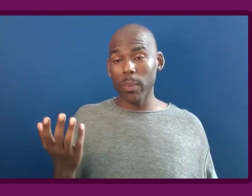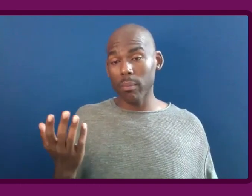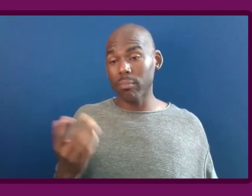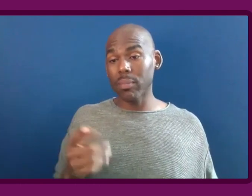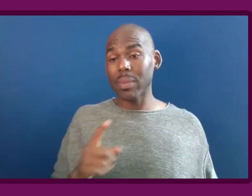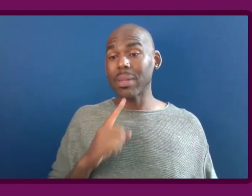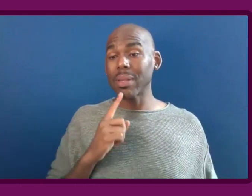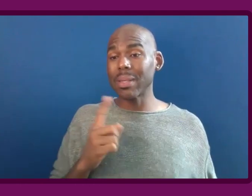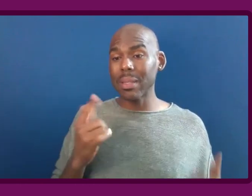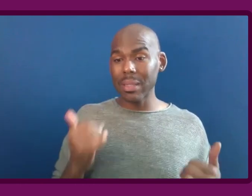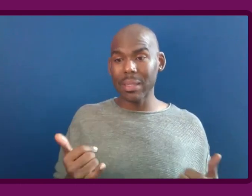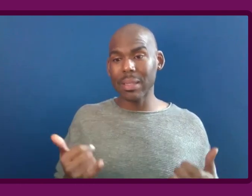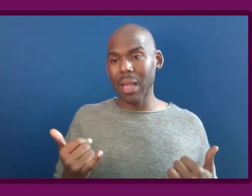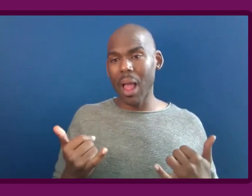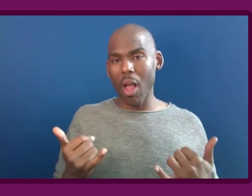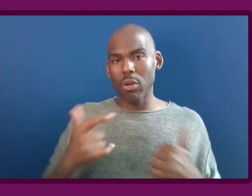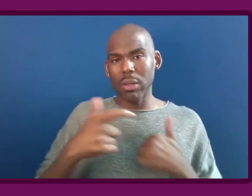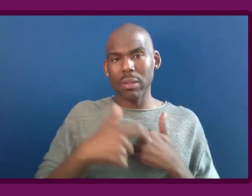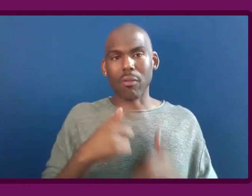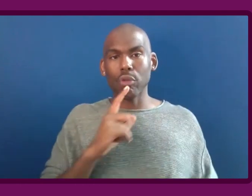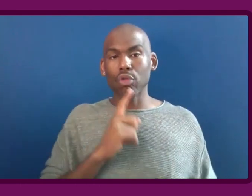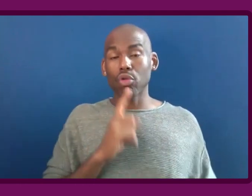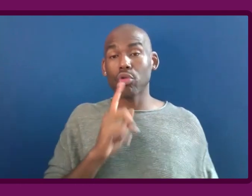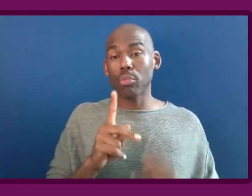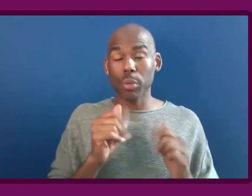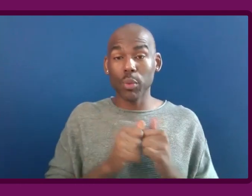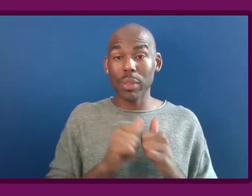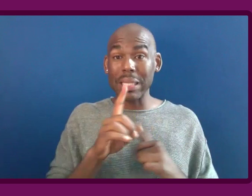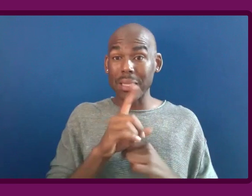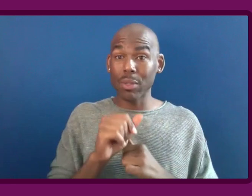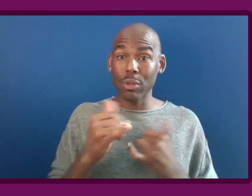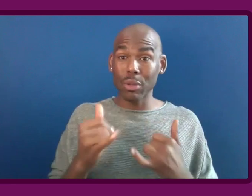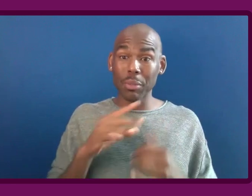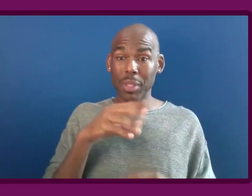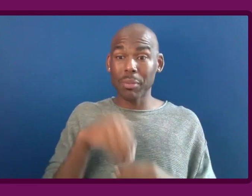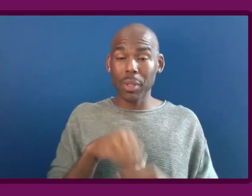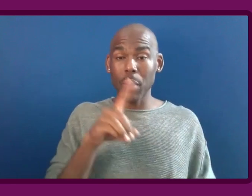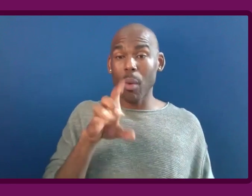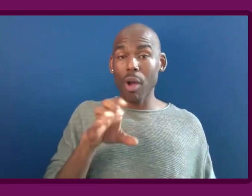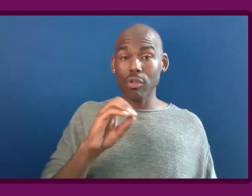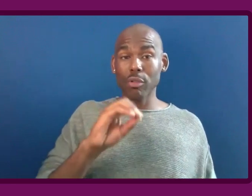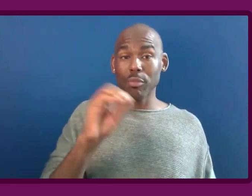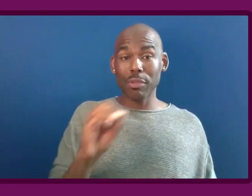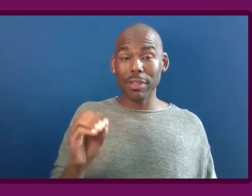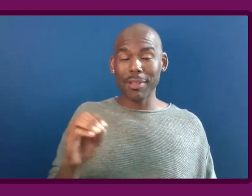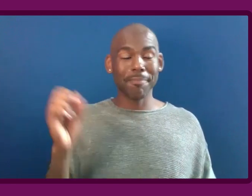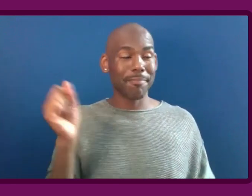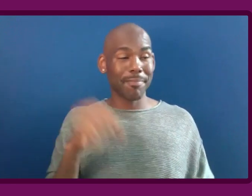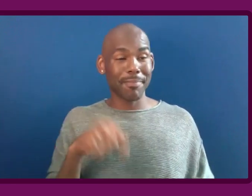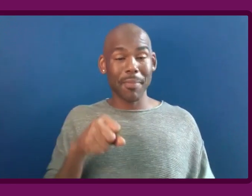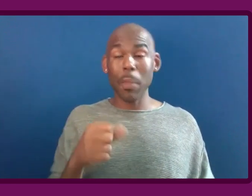Thank you, Ashley. This has been an amazing conversation. Yeah, let's keep on talking. You can